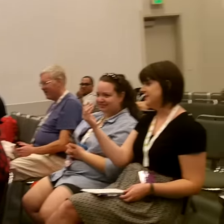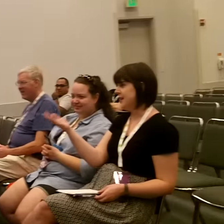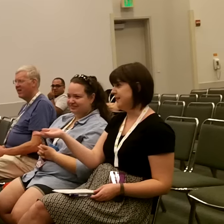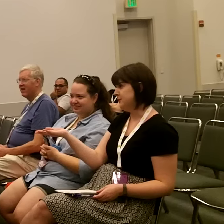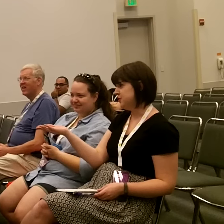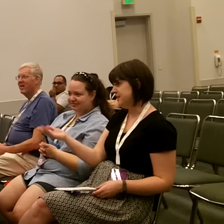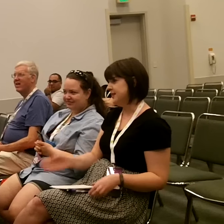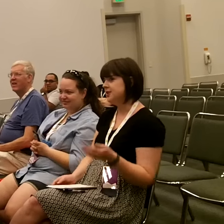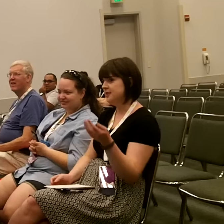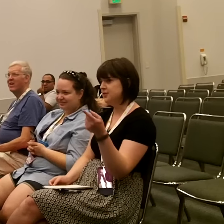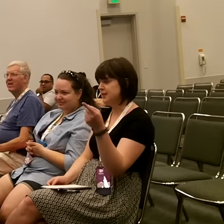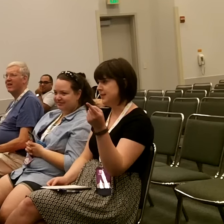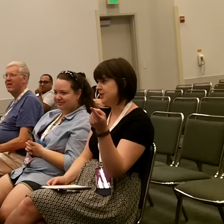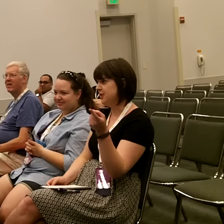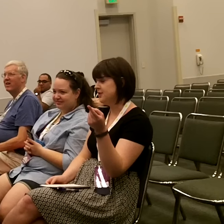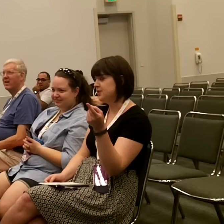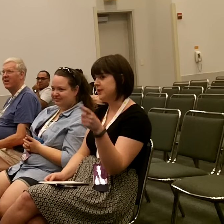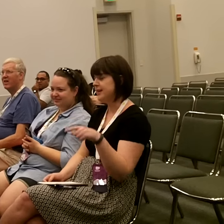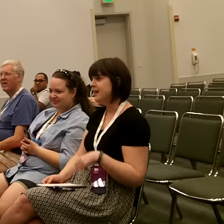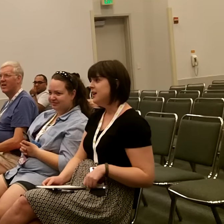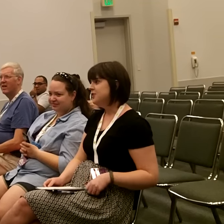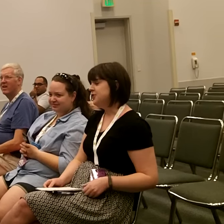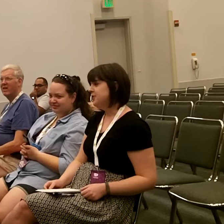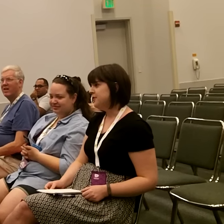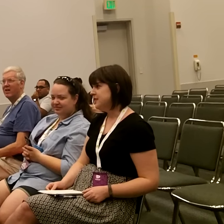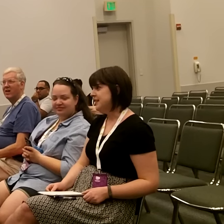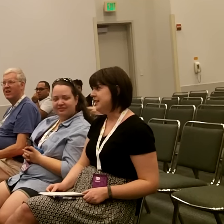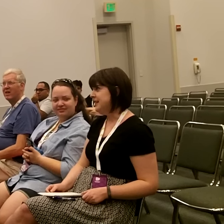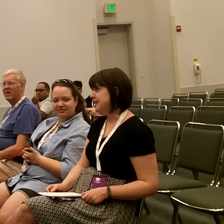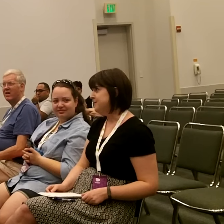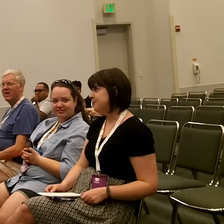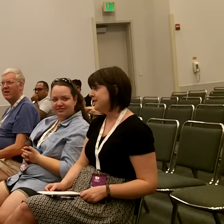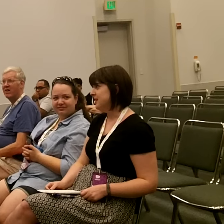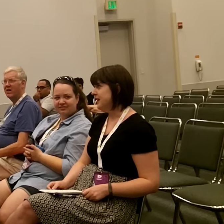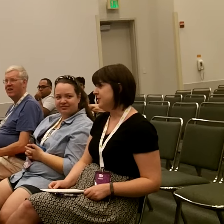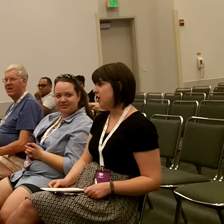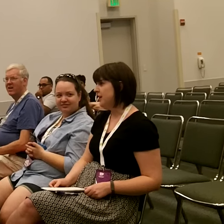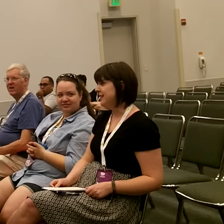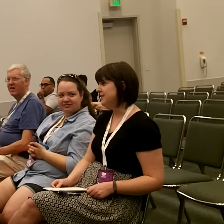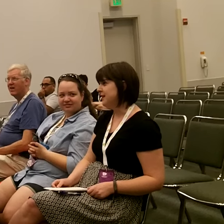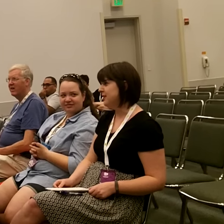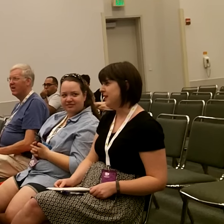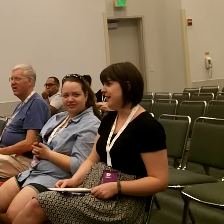sign language translation and translation on the screen. Do you know if there's any talk in the VidCon,